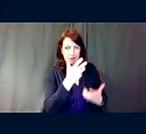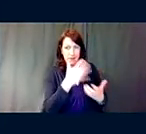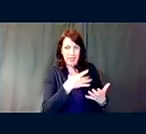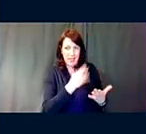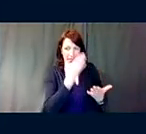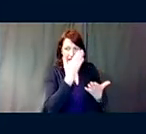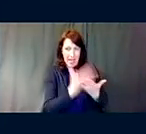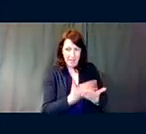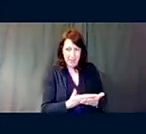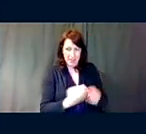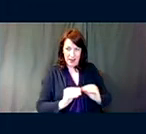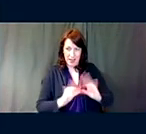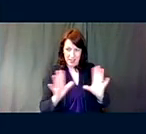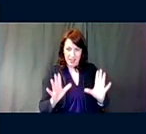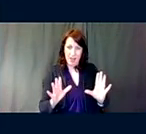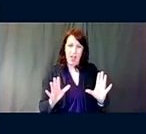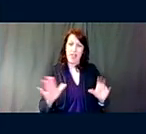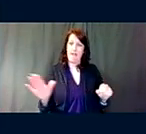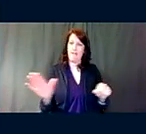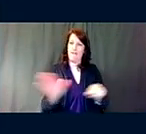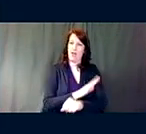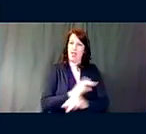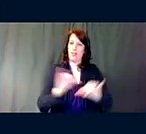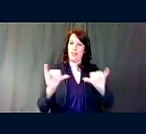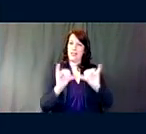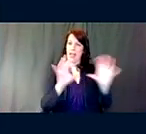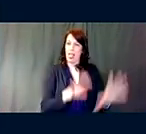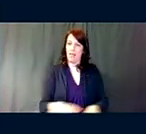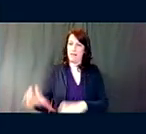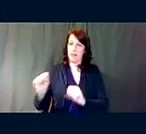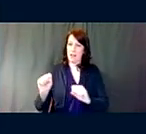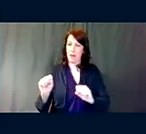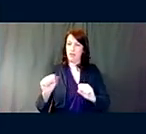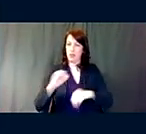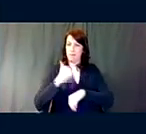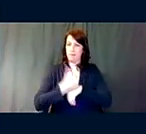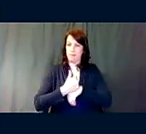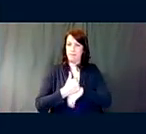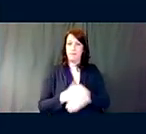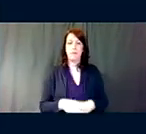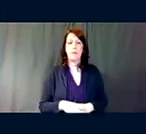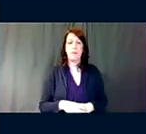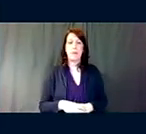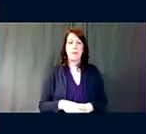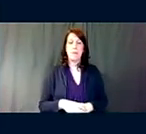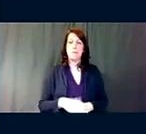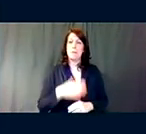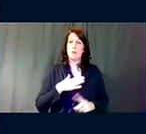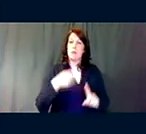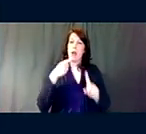WHICH IS VERY CLEAR AND YOU GET FULL SCALE ADOPTION.